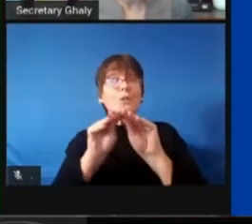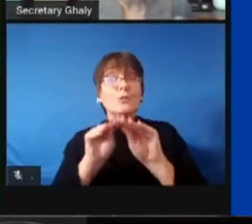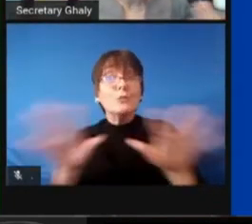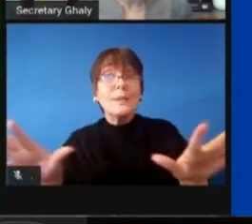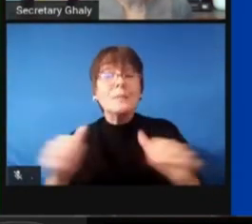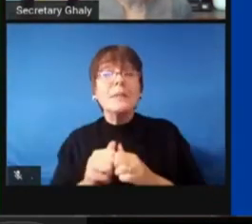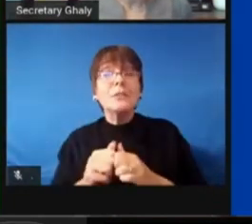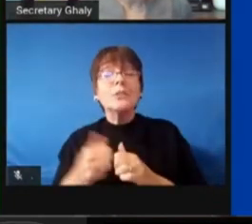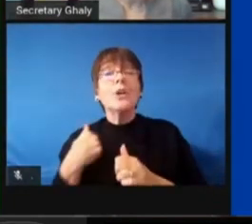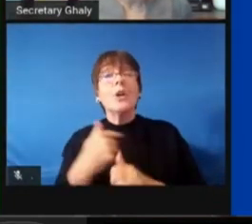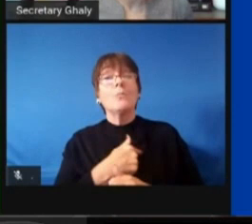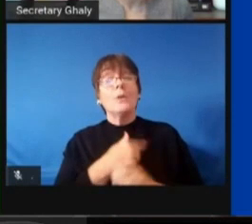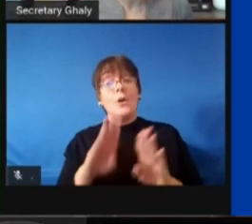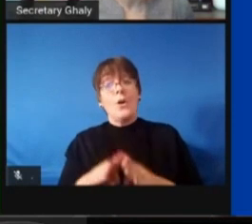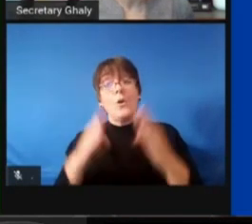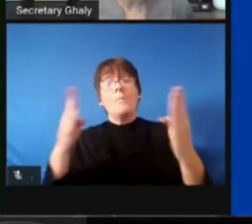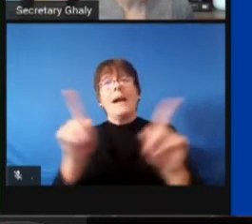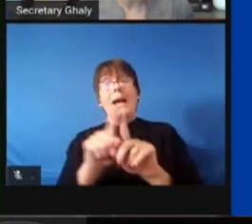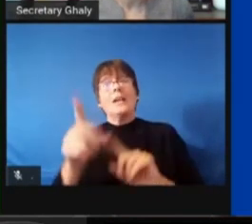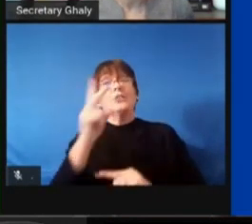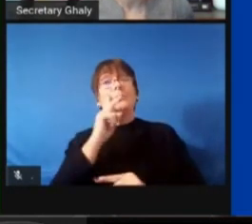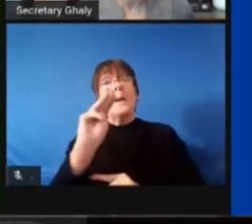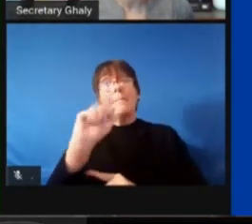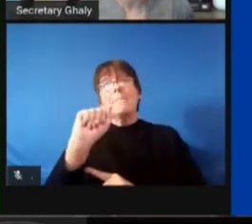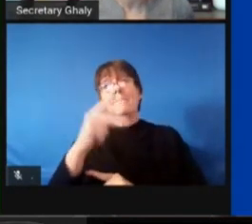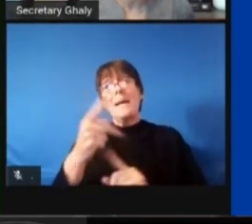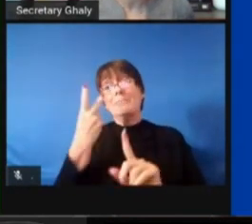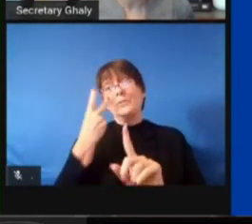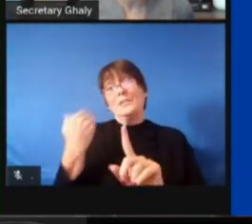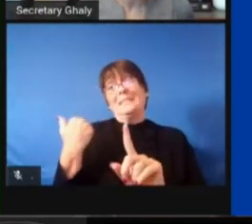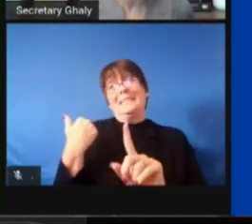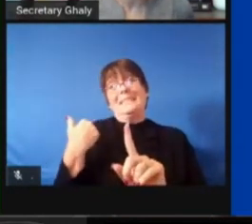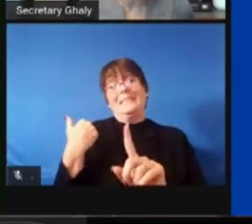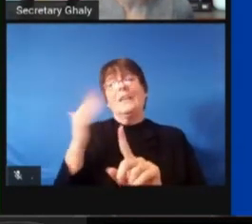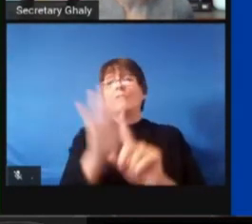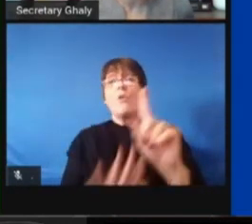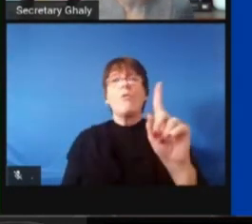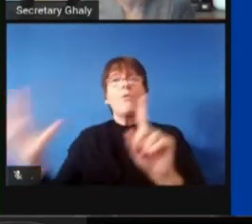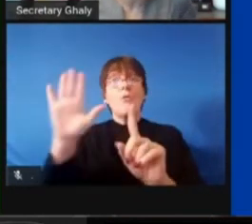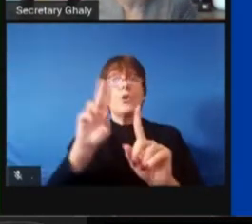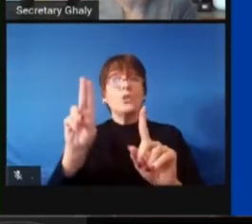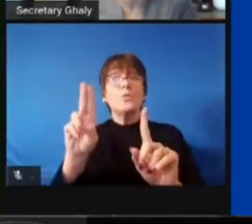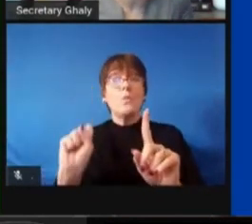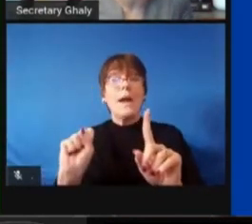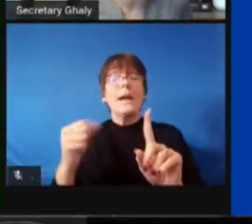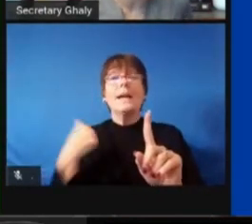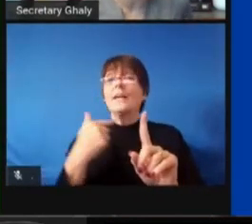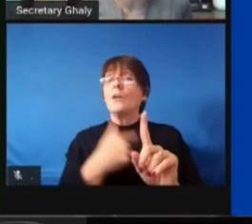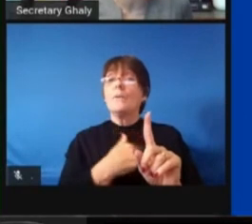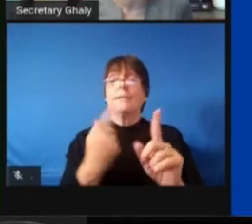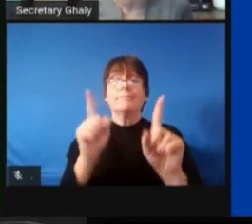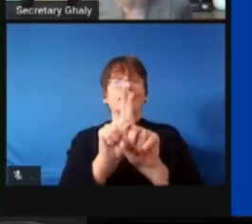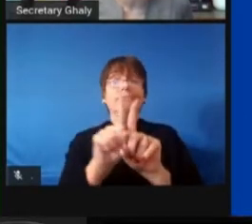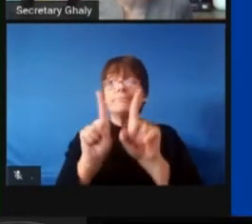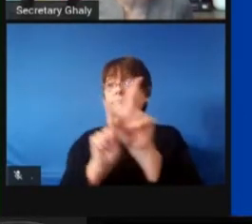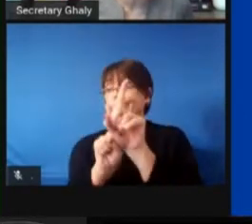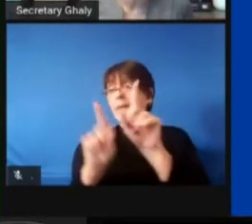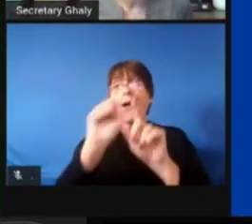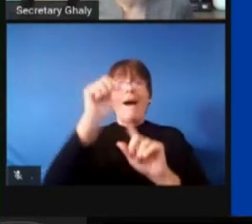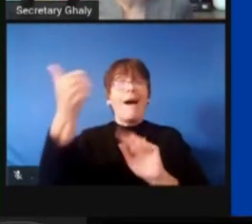AT THE BEGINNING OF OCTOBER. AS ANTICIPATED, WITHOUT MORE CASES AND HAVE MORE CONCERNS ABOUT INCREASING IN COMMUNITY